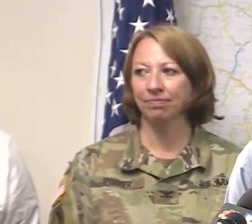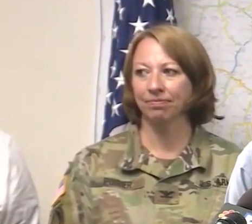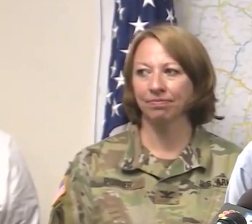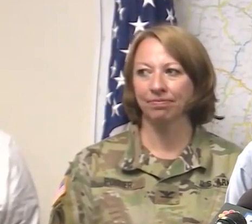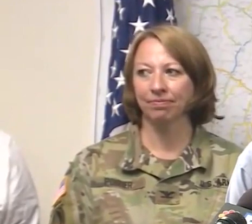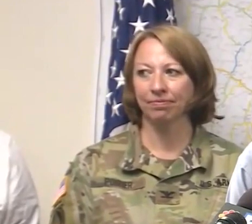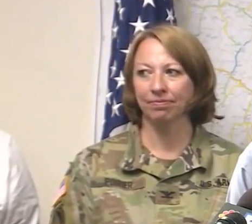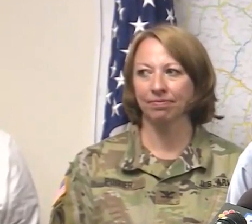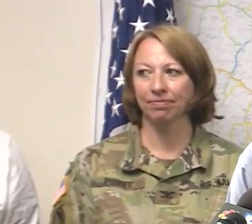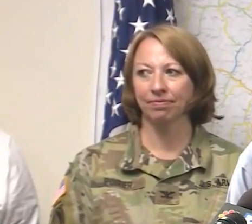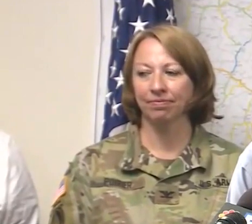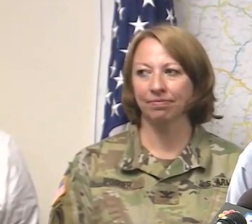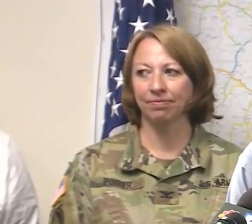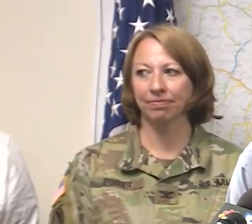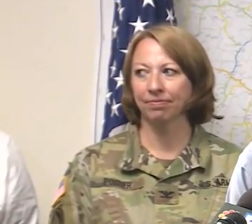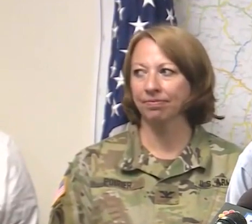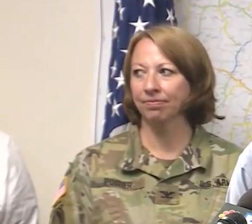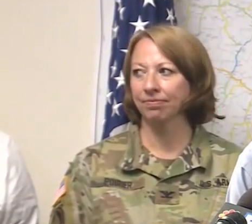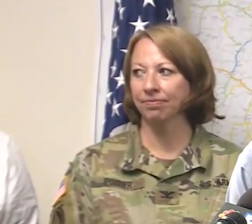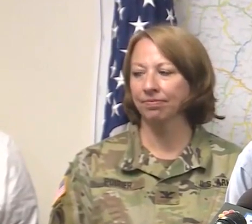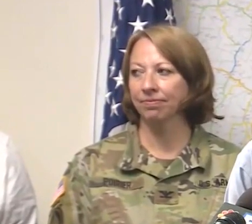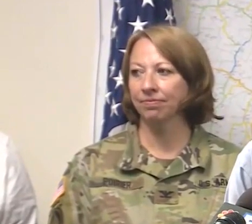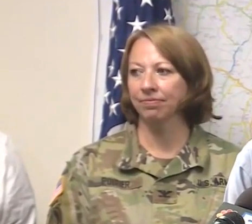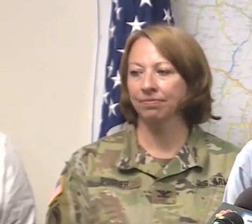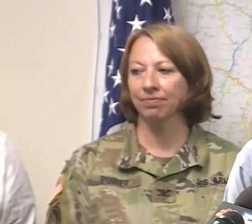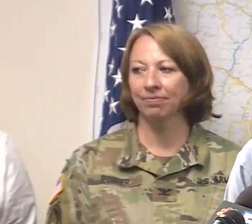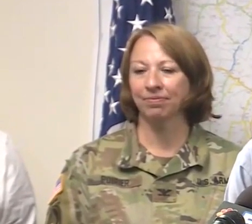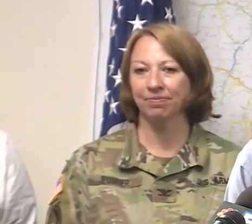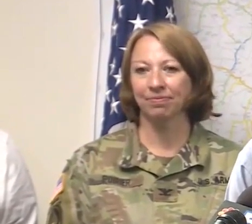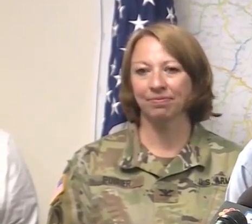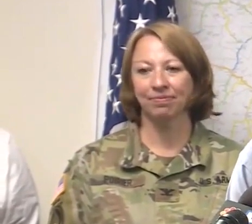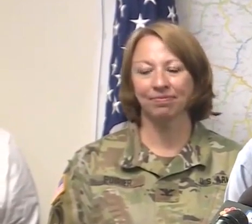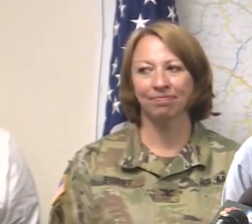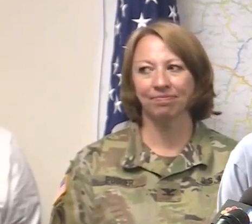ALL. WE’LL NOW OPEN IT UP TO QUESTIONS FROM THE FOR THE GOVERNOR.